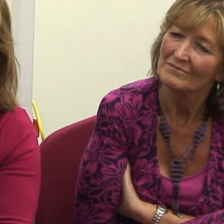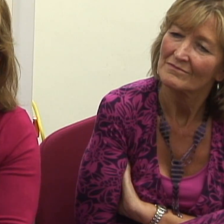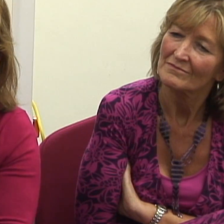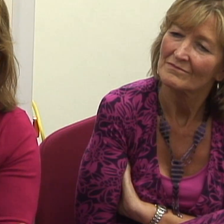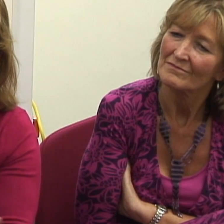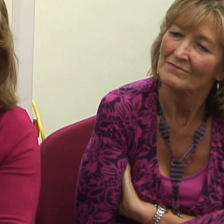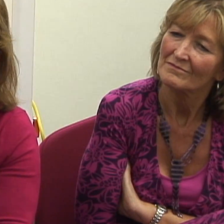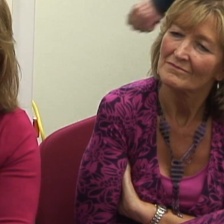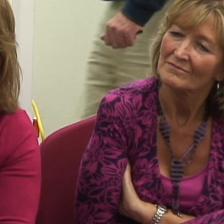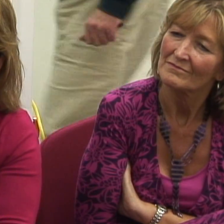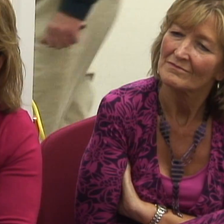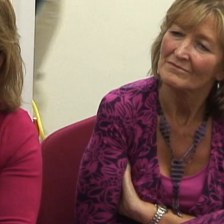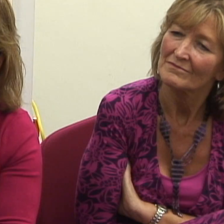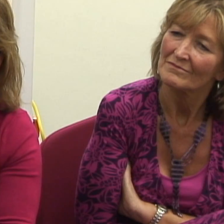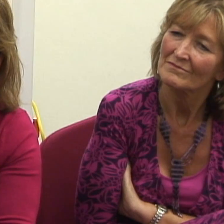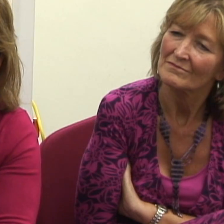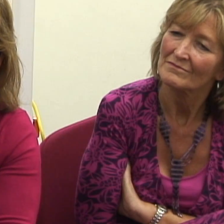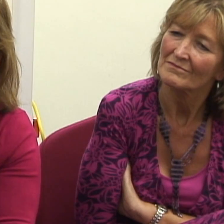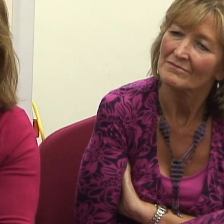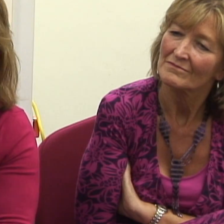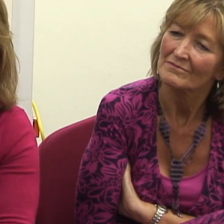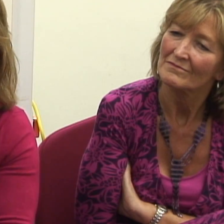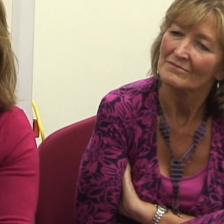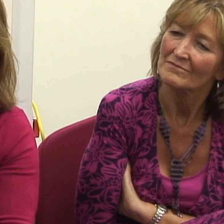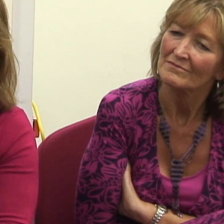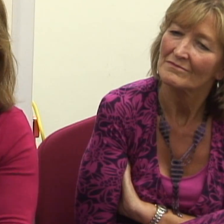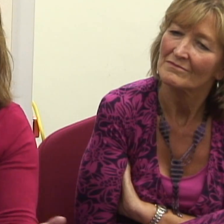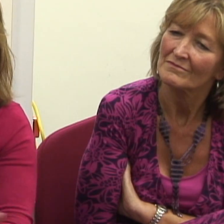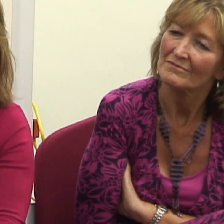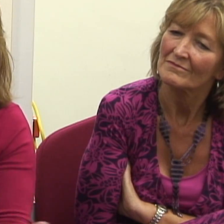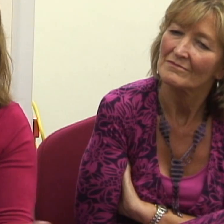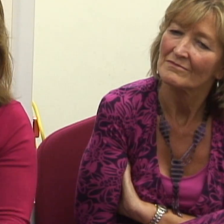with care and control with children, which we’re generally quite happy to exert in